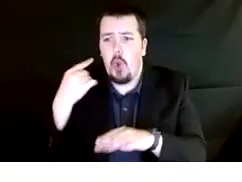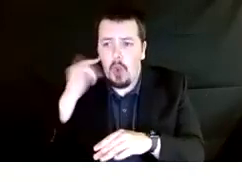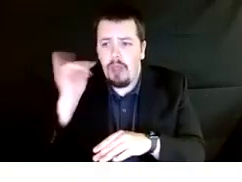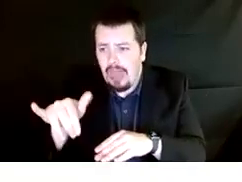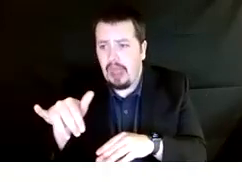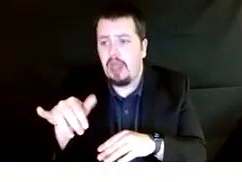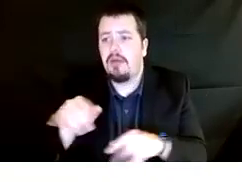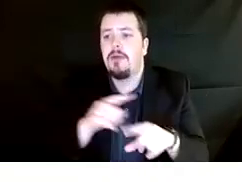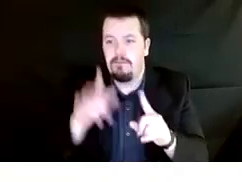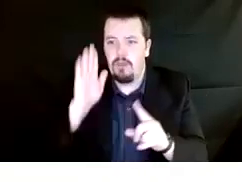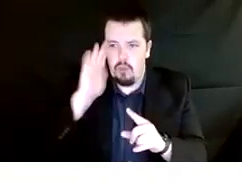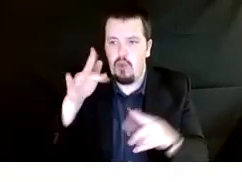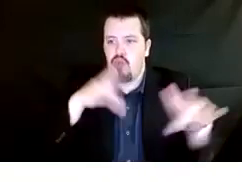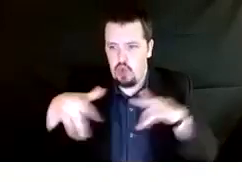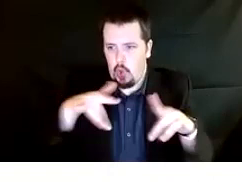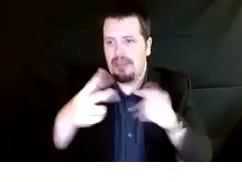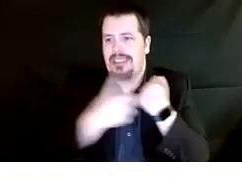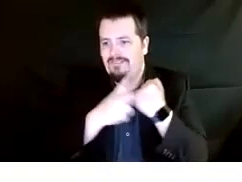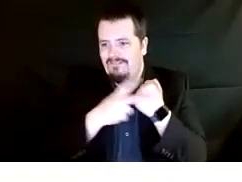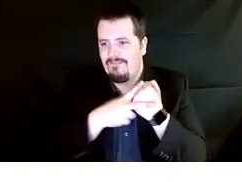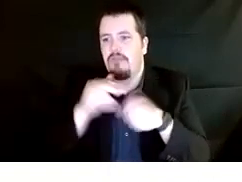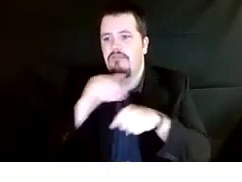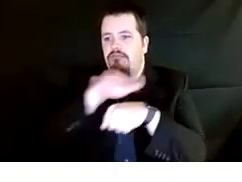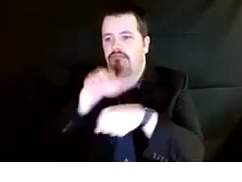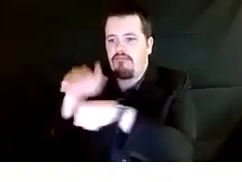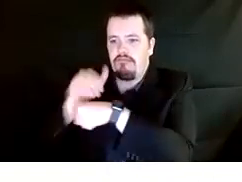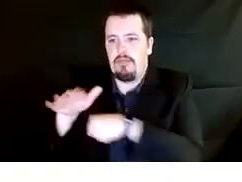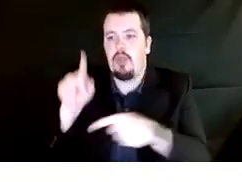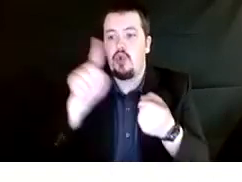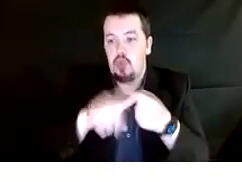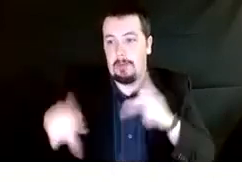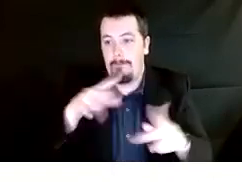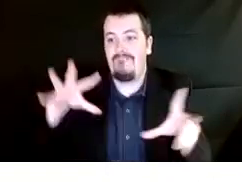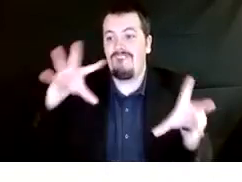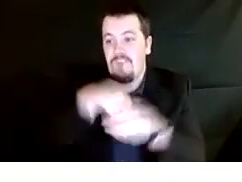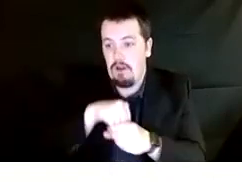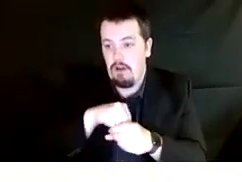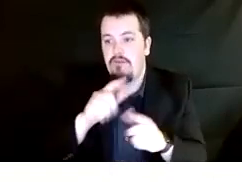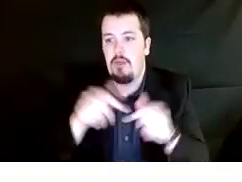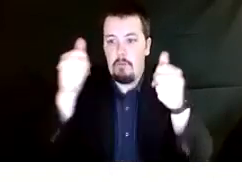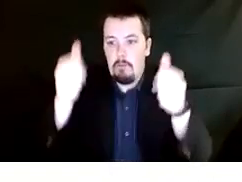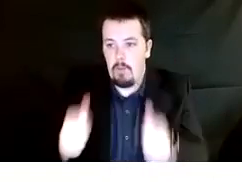we are recording it, we will be sending it out to participants and posting it to the Tennessee